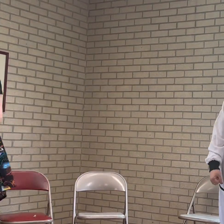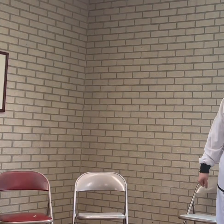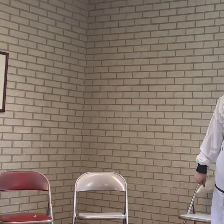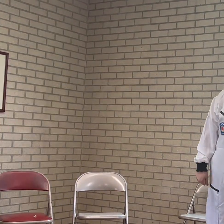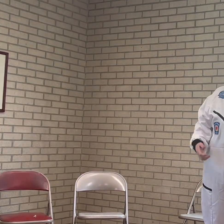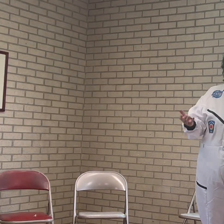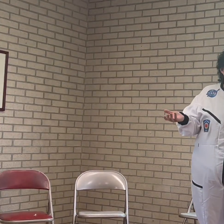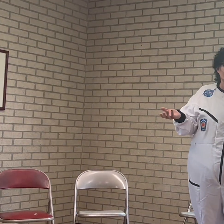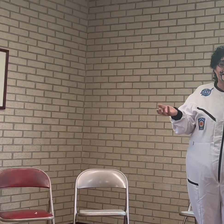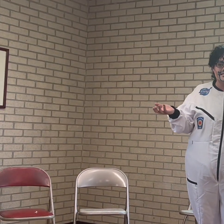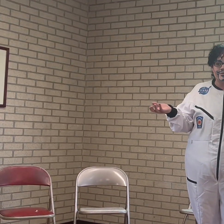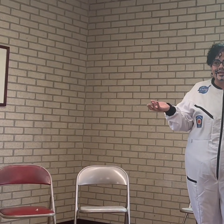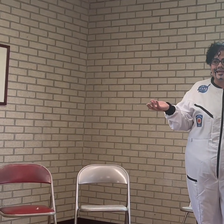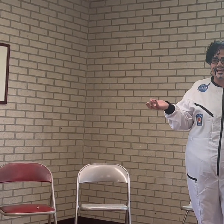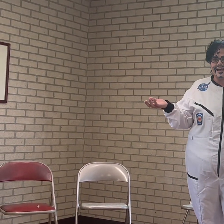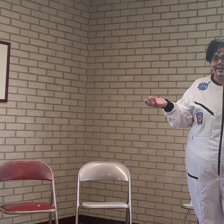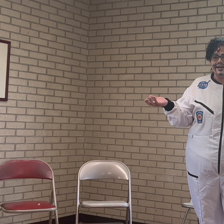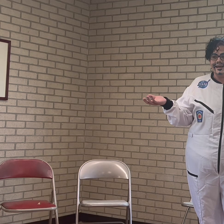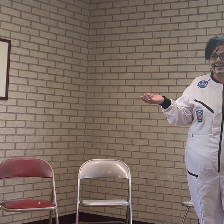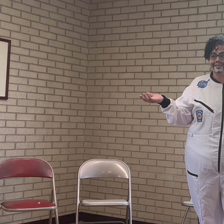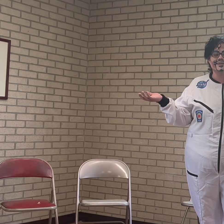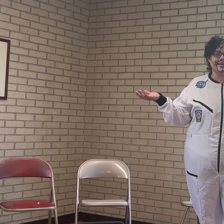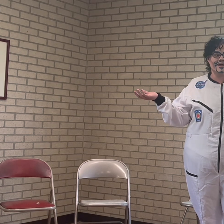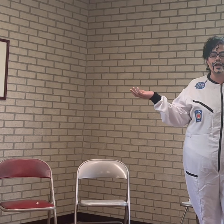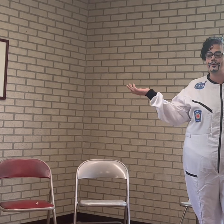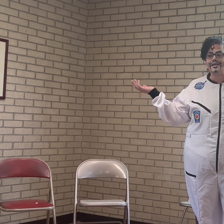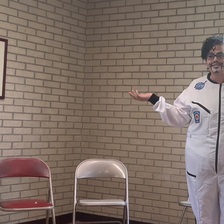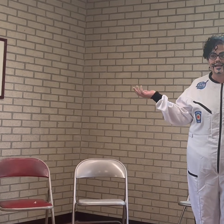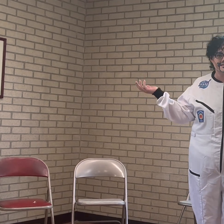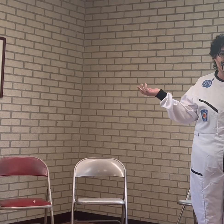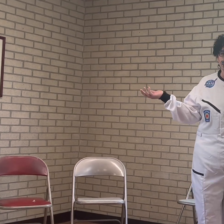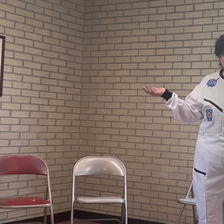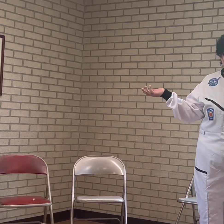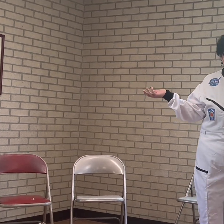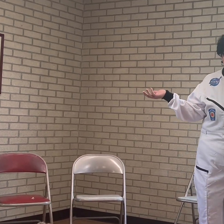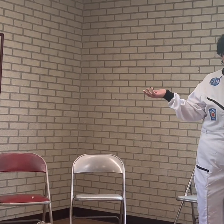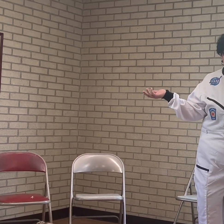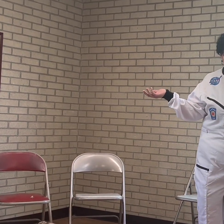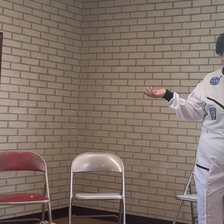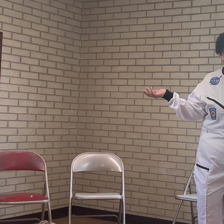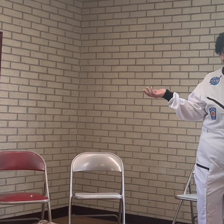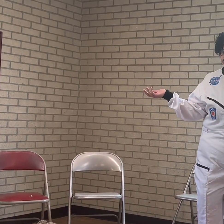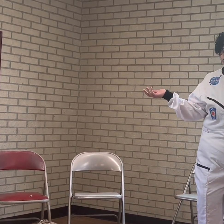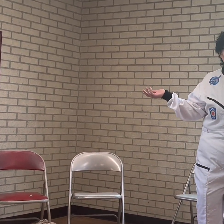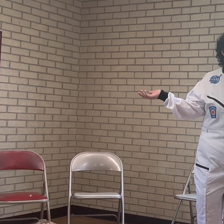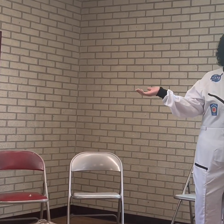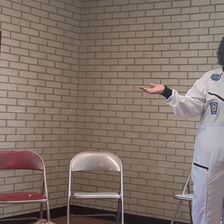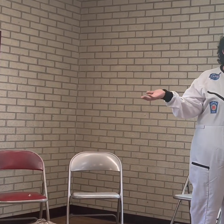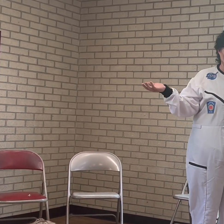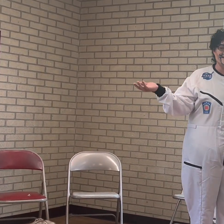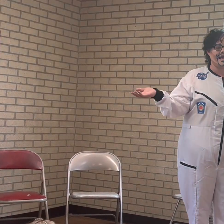Mr Dixon: How's everybody doing?! Good, are we excited to have science time today?! Everyone: YES!